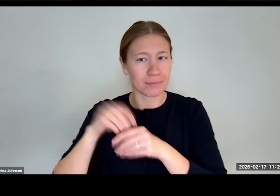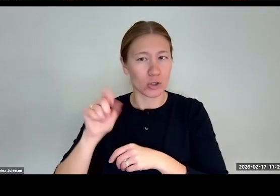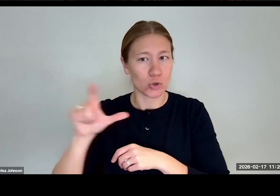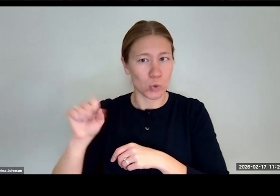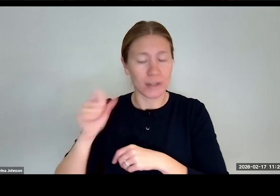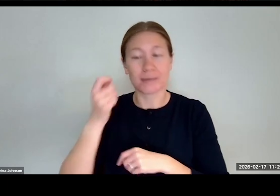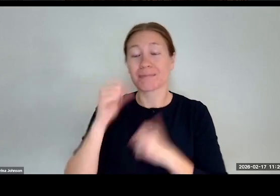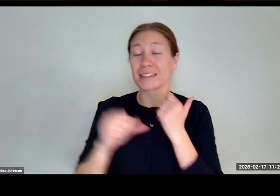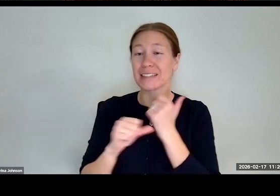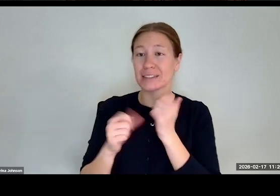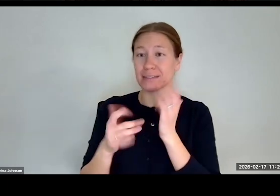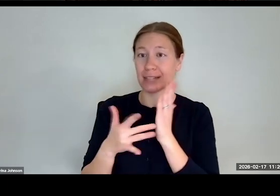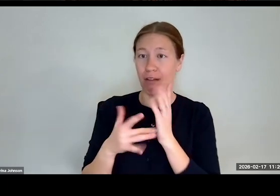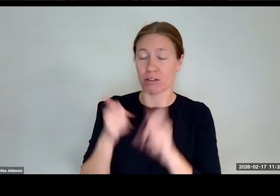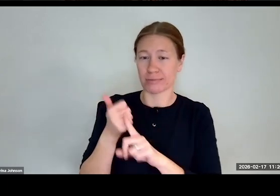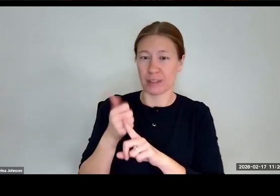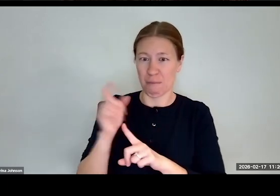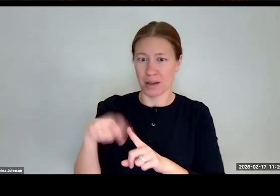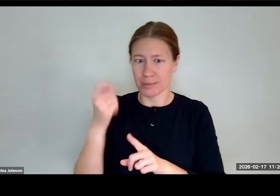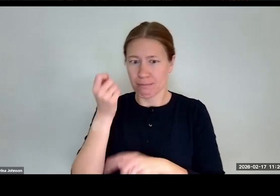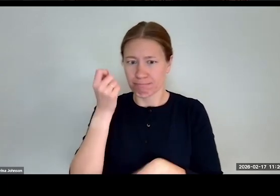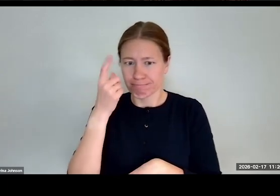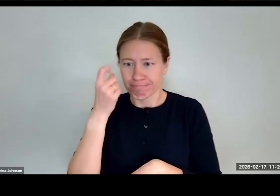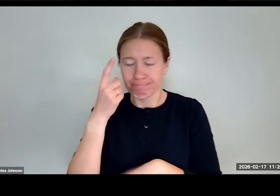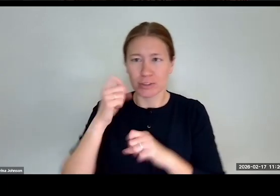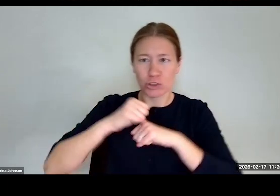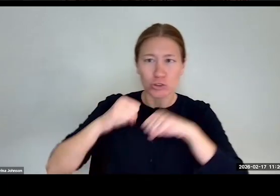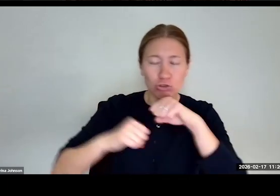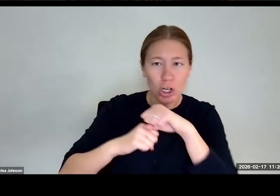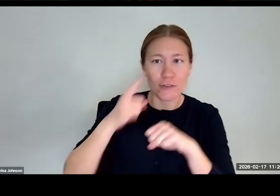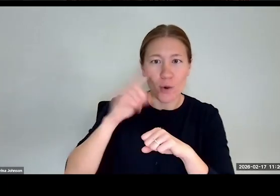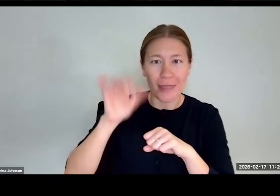to be able to interpret the structure of lists. It will announce how many list items are present.